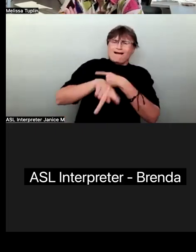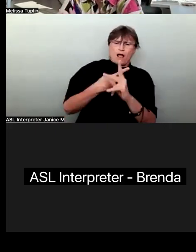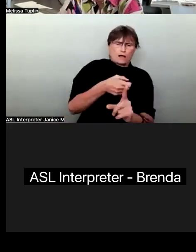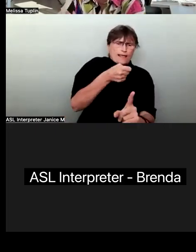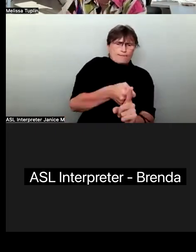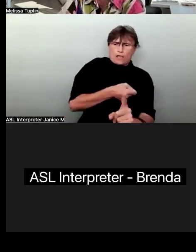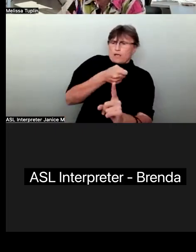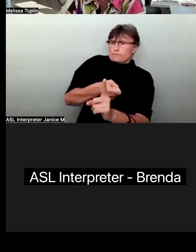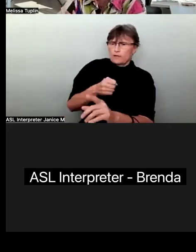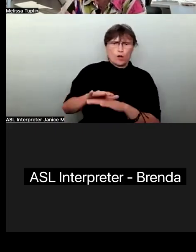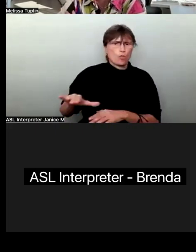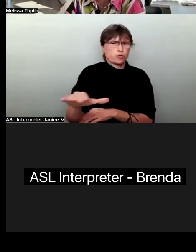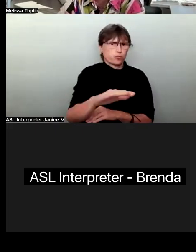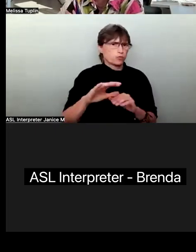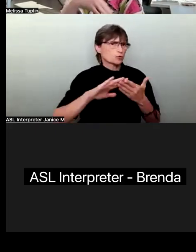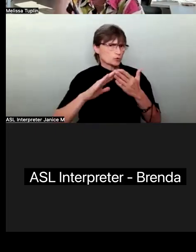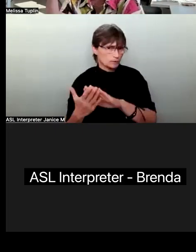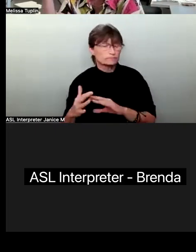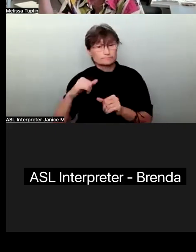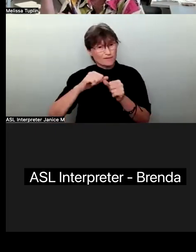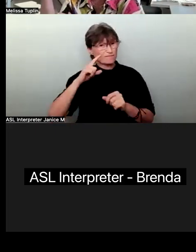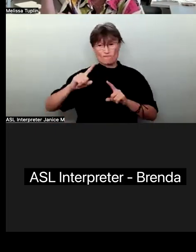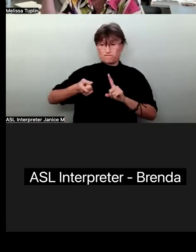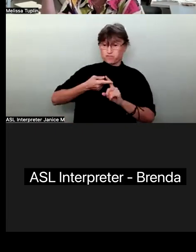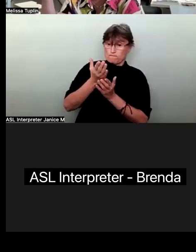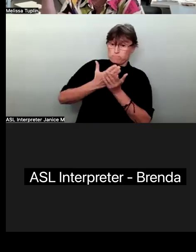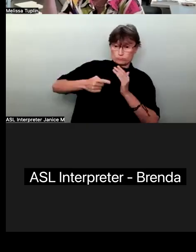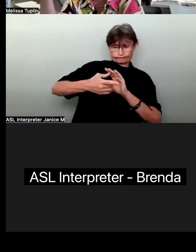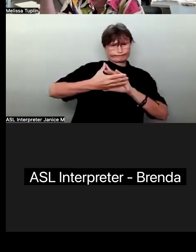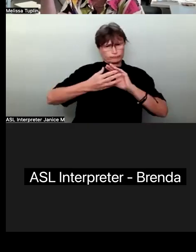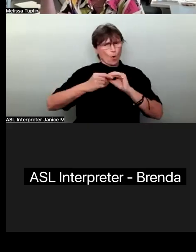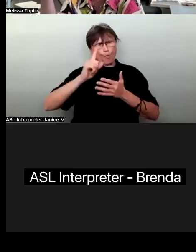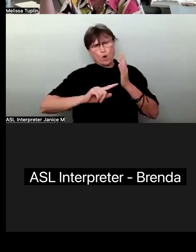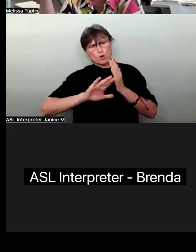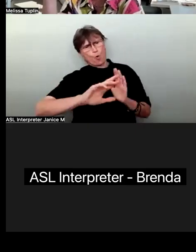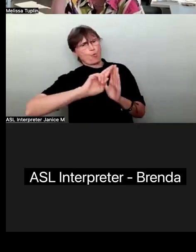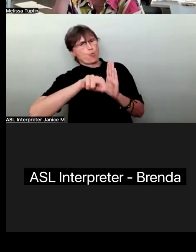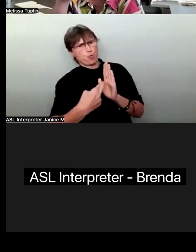So similar to the first section where you spoke about the role you play in the arts ecosystem,